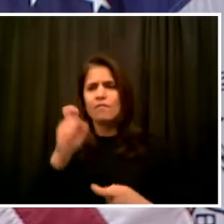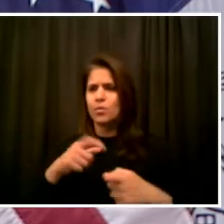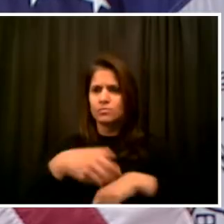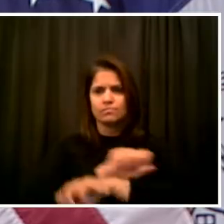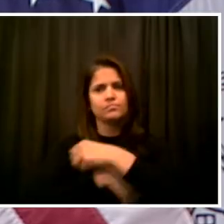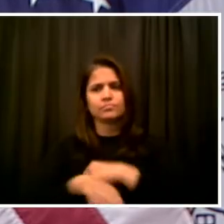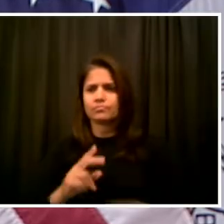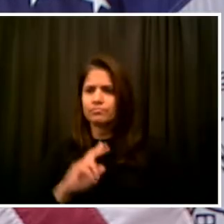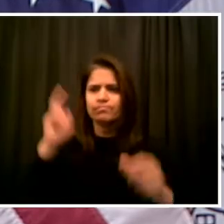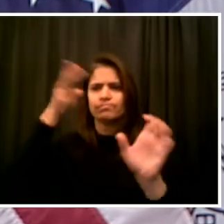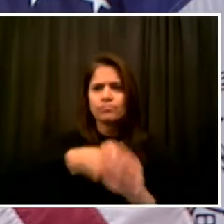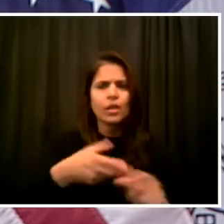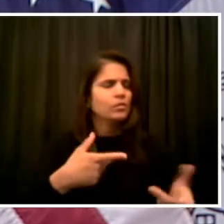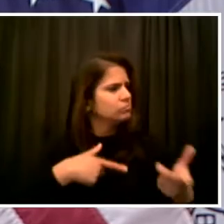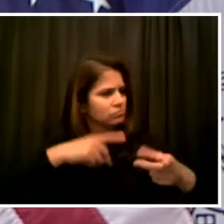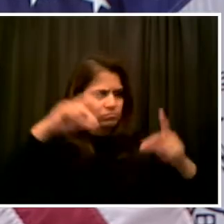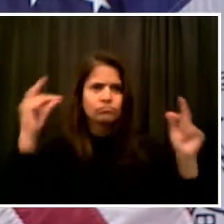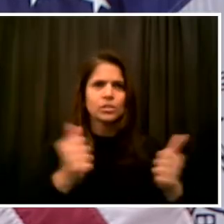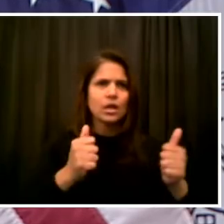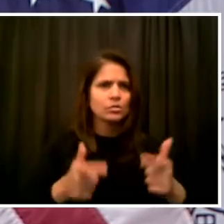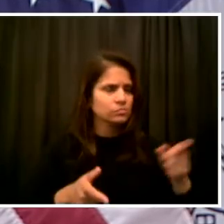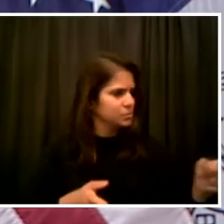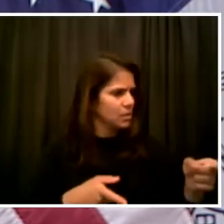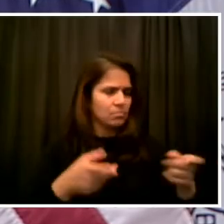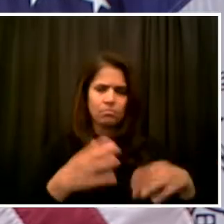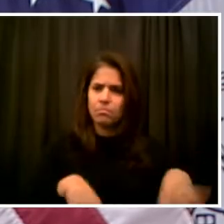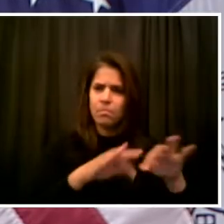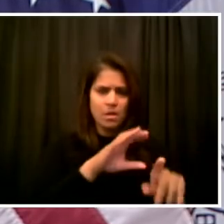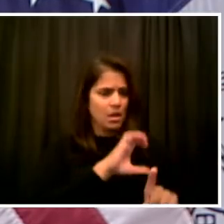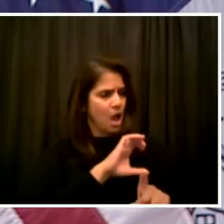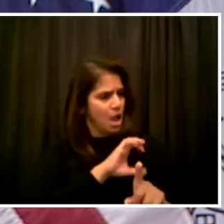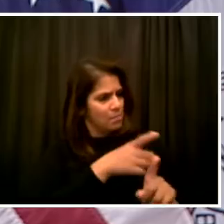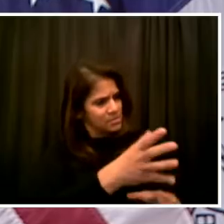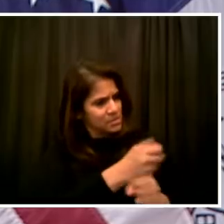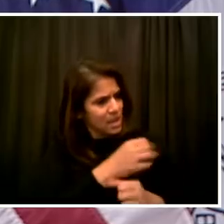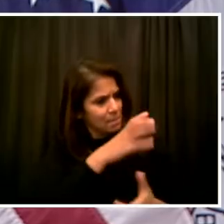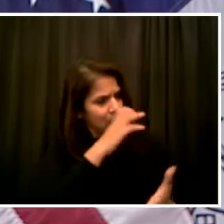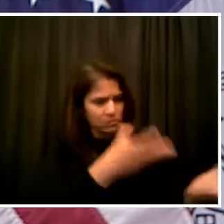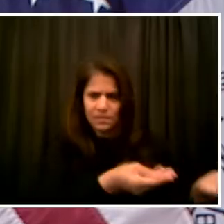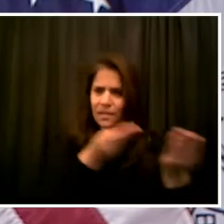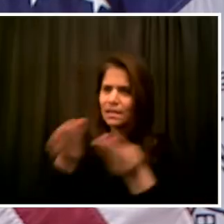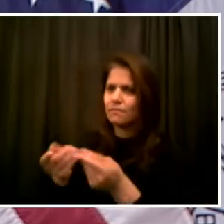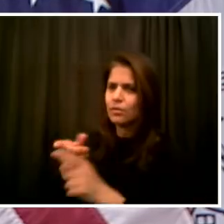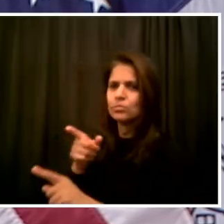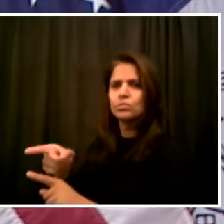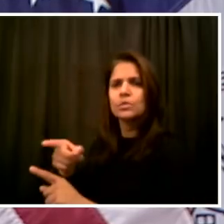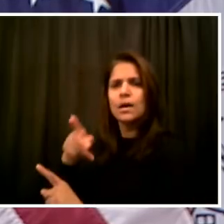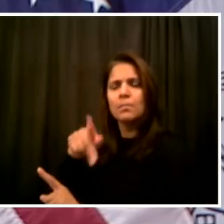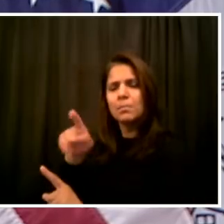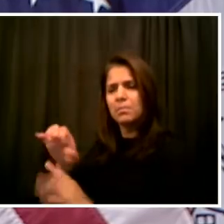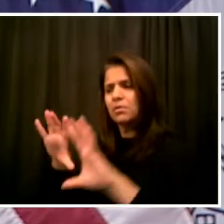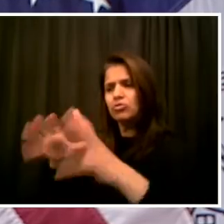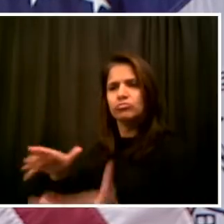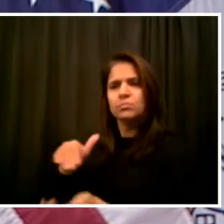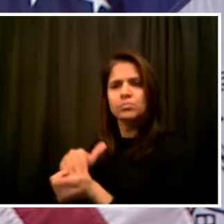I ESTPPED IN TO MAKE SURE IT WAS TAKEN CARE OF. NYPD WAS SHORT TSAFEDF,A MNY